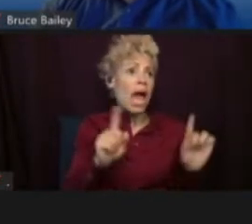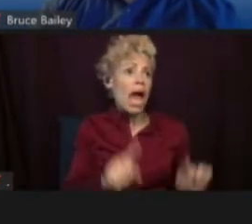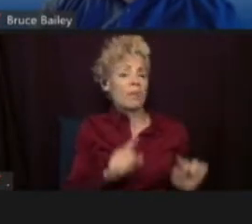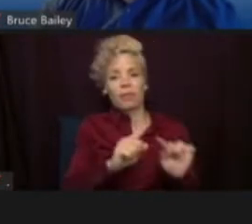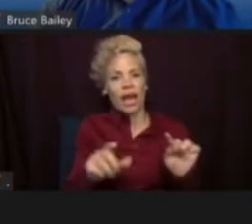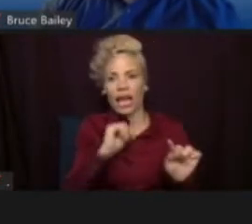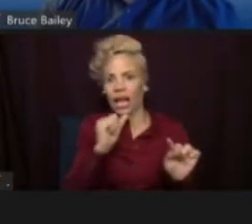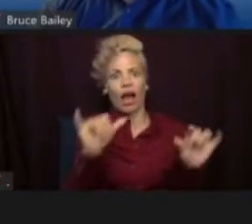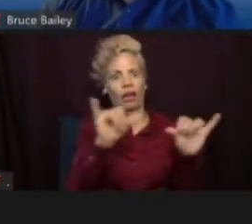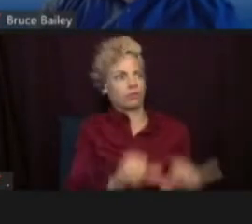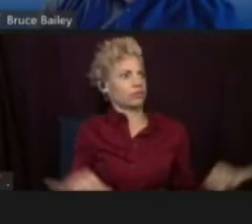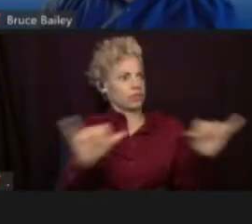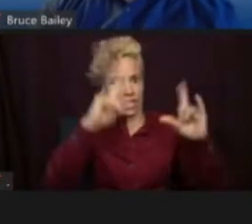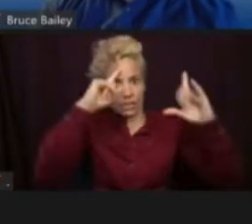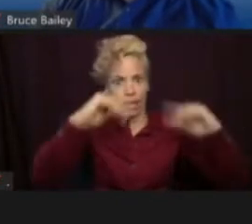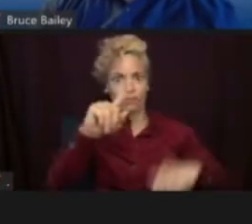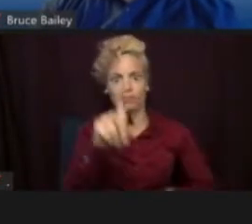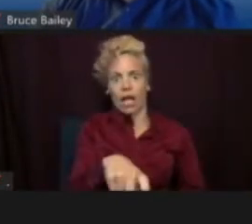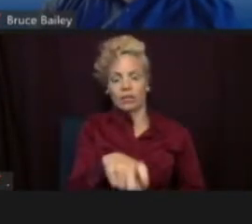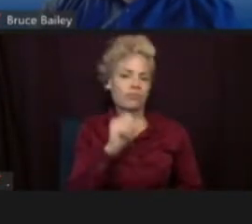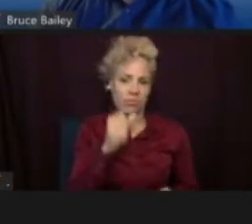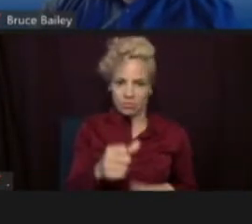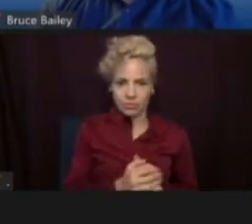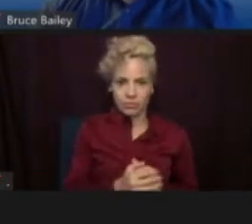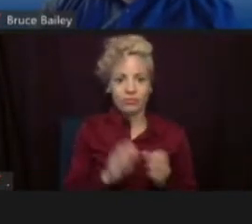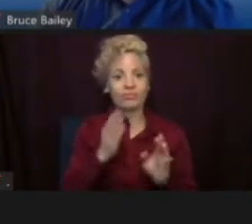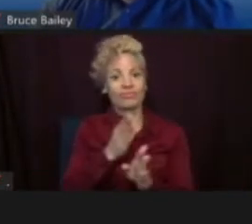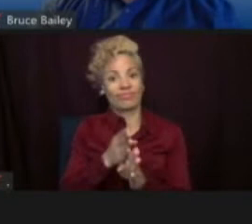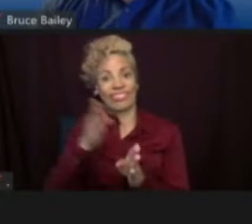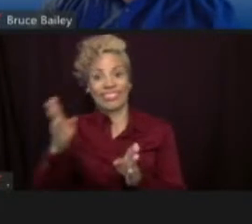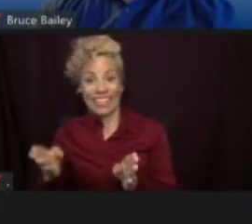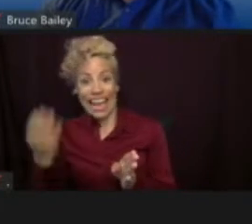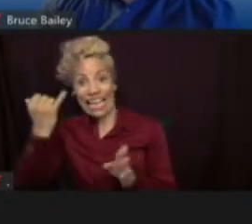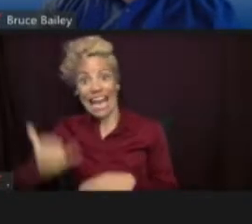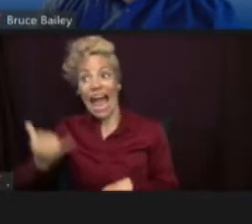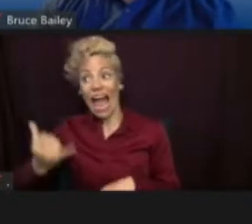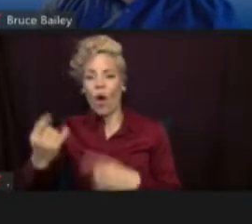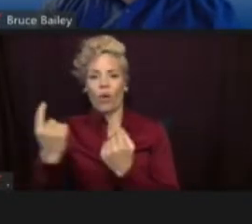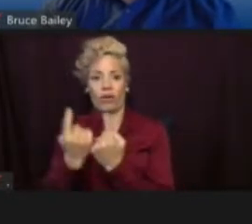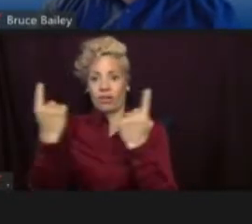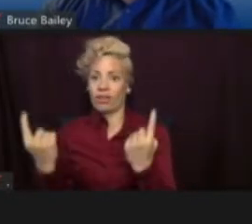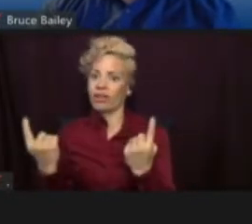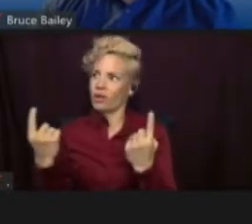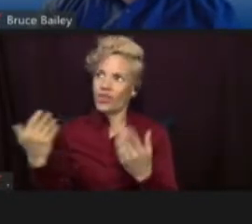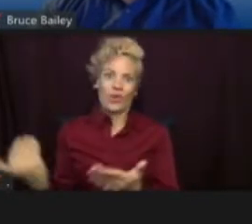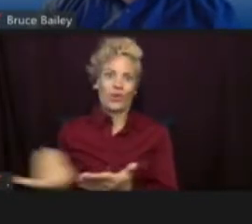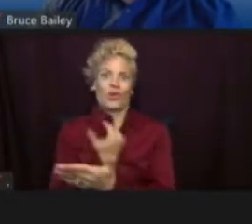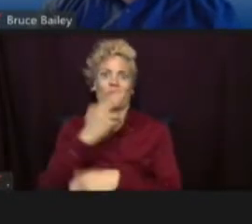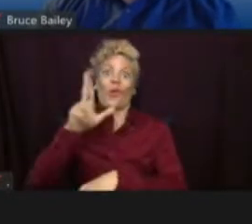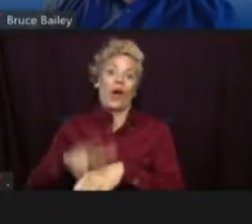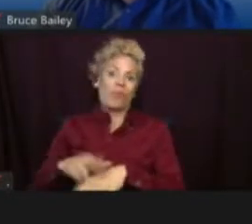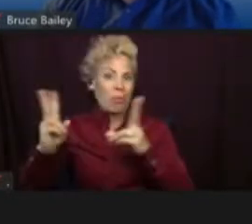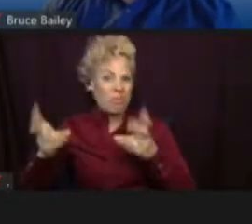Now, it's arguable to say that telework is the new normal default. Because most people are not in their offices,